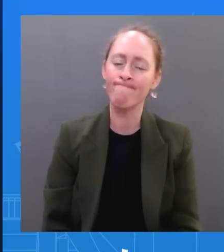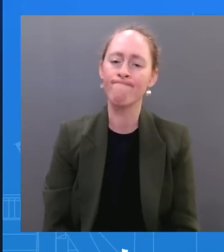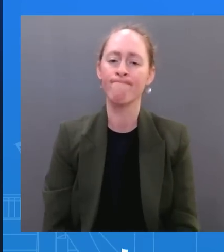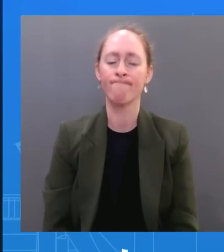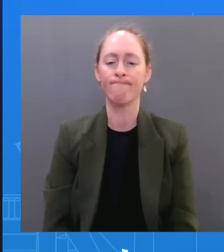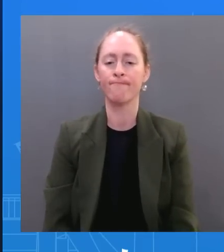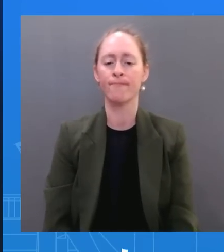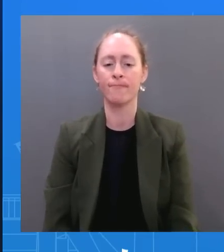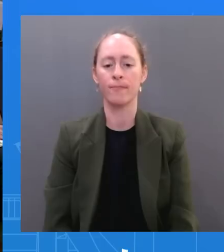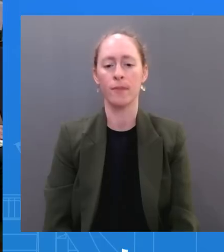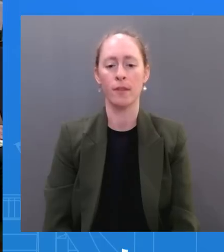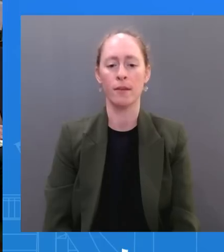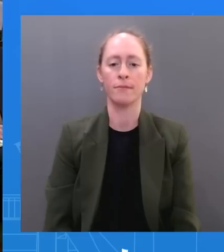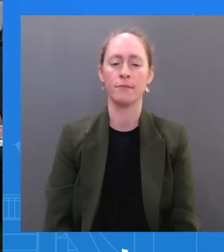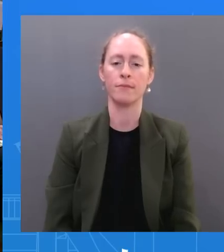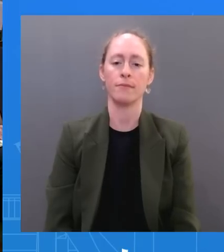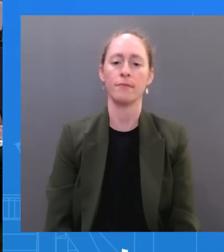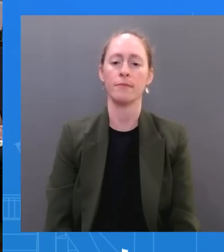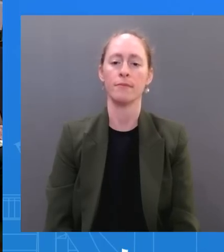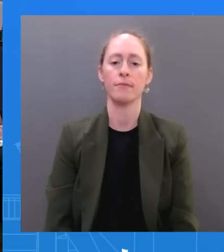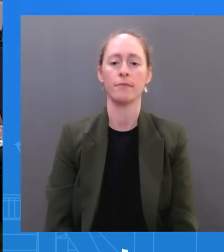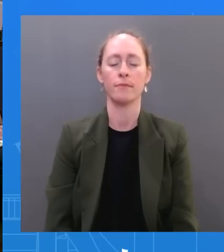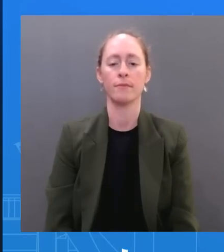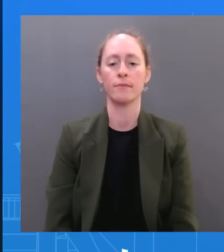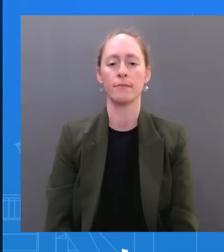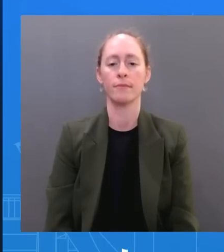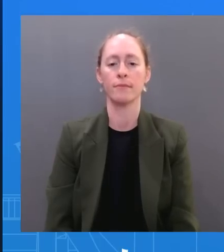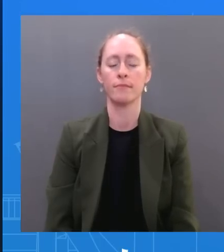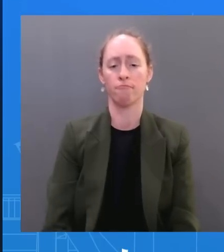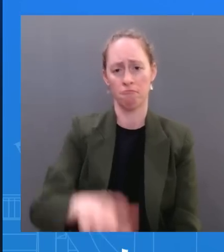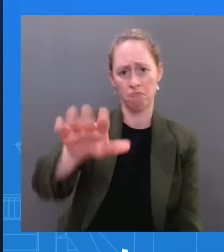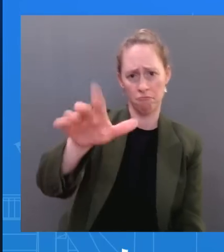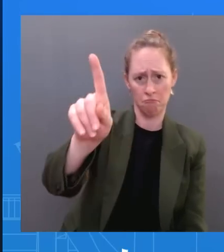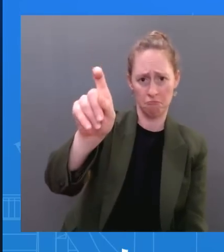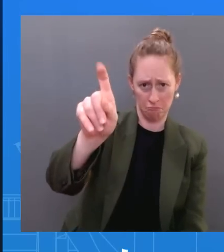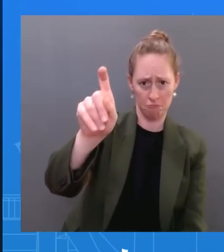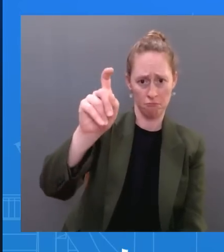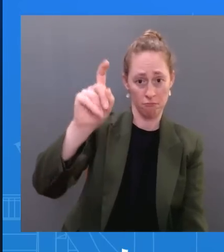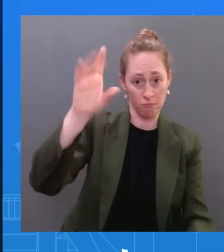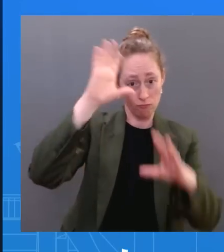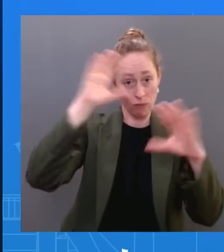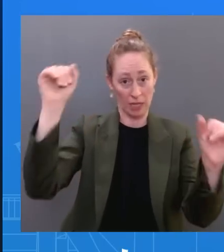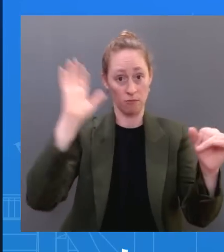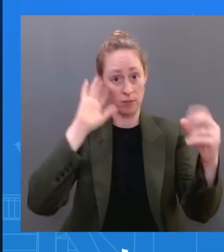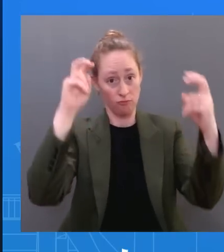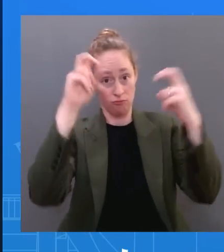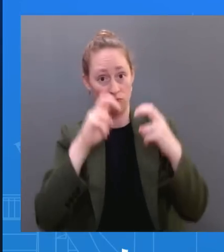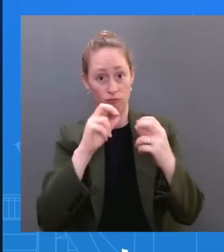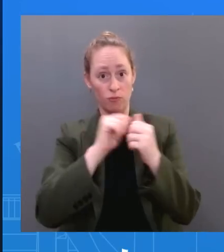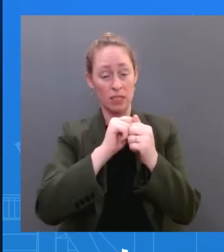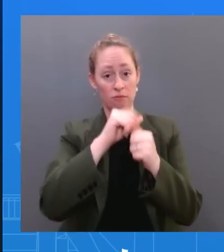with the Crown Prince or meeting with him while in Saudi? Mr. Sullivan: The President will have the opportunity to have a bilateral program